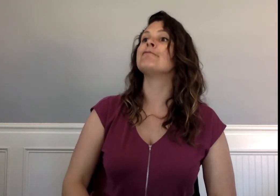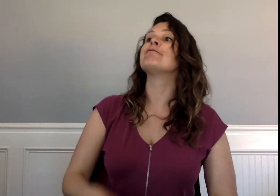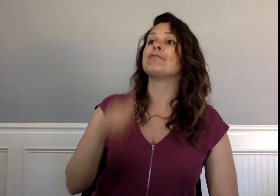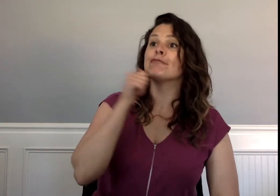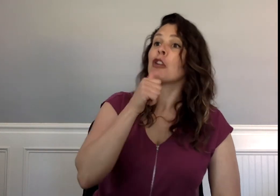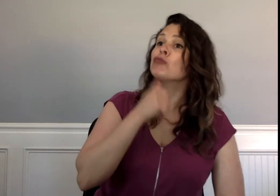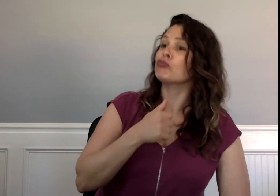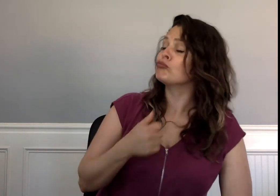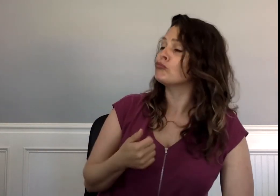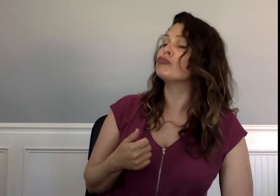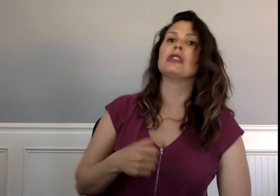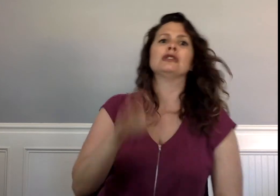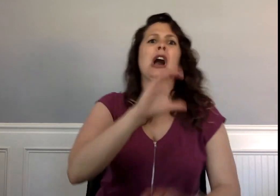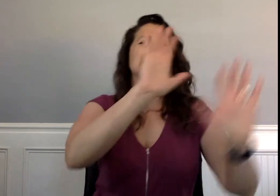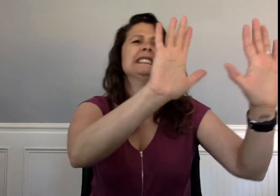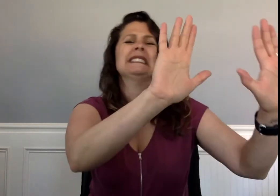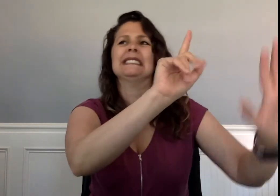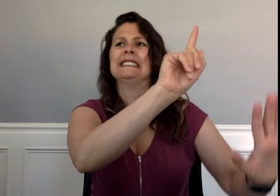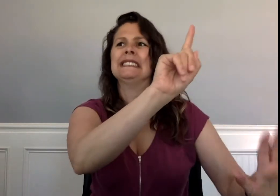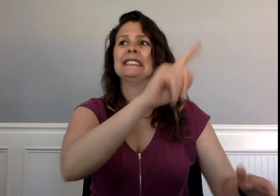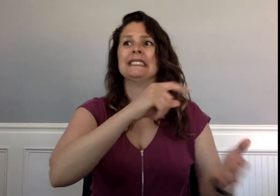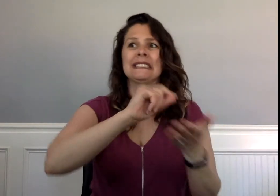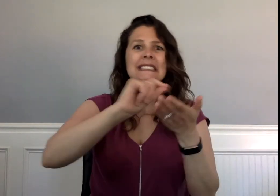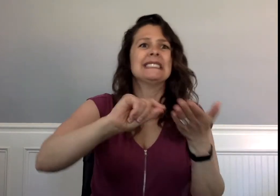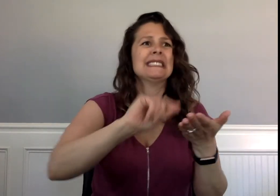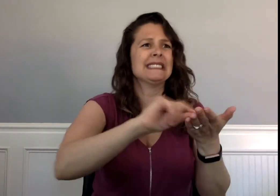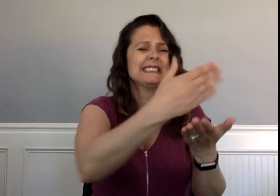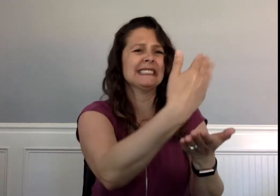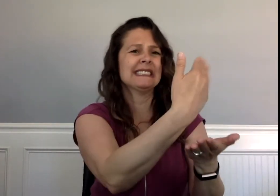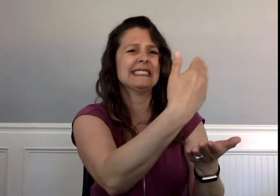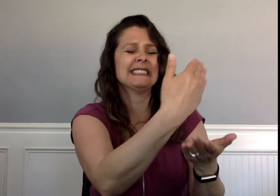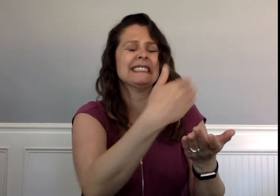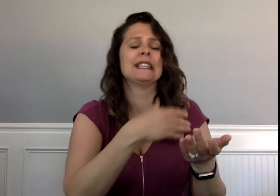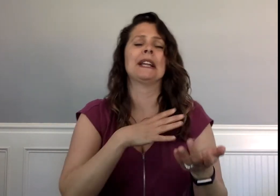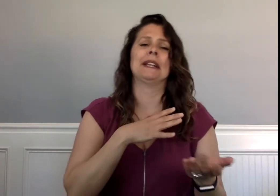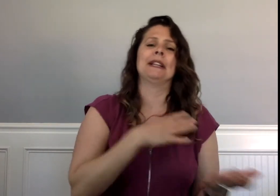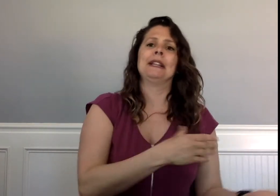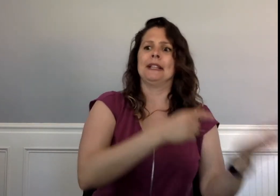The girl nodded. She was about to turn away when Charlie gestured to her paper and pen.